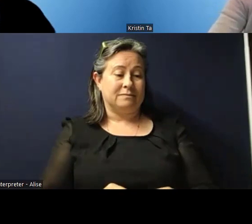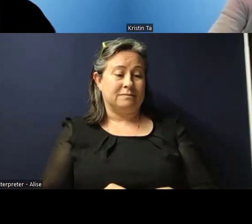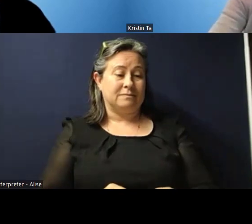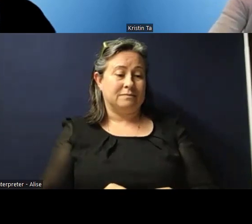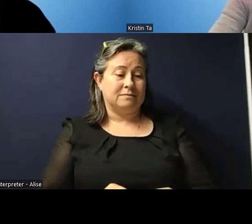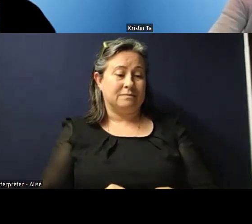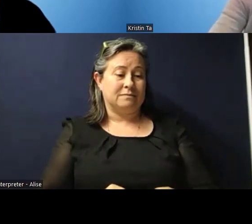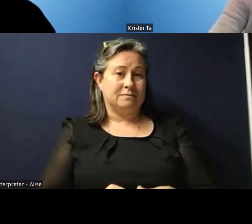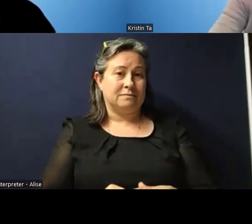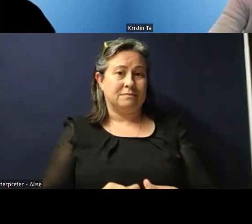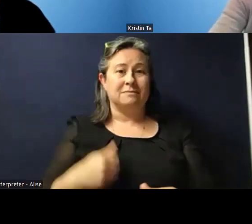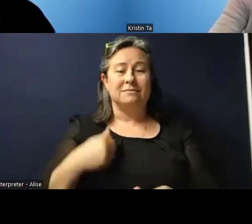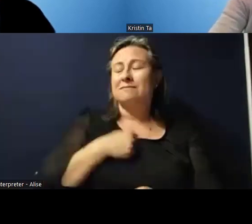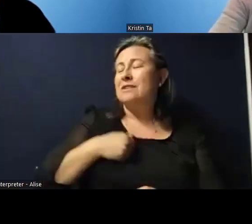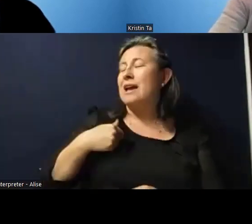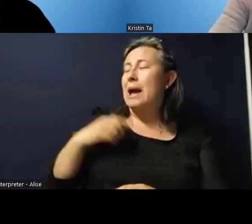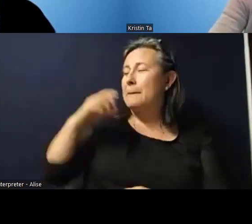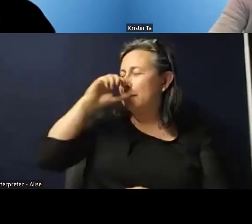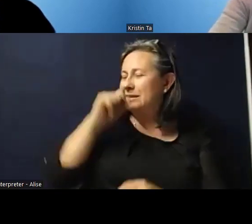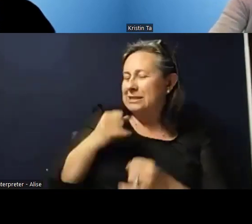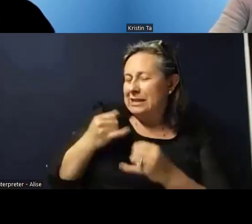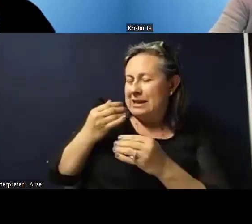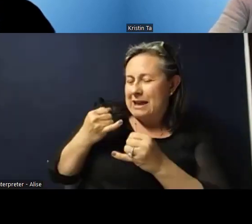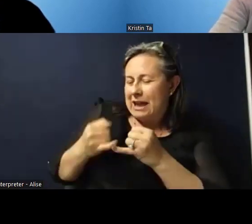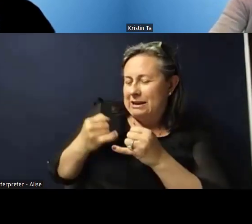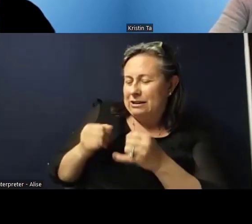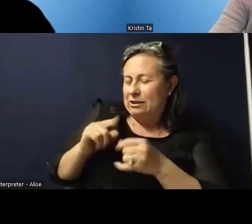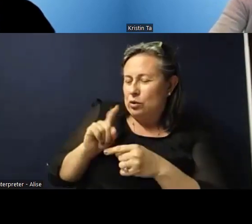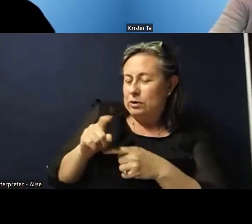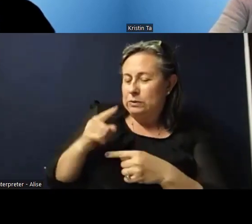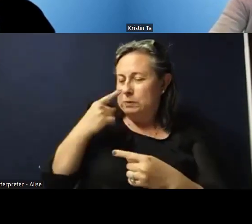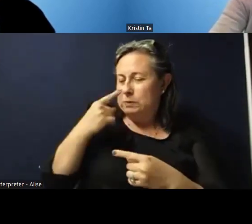Kristin Ta: Sorry, I missed the tail end of the question. Could you just repeat it for me quickly, Kasima?